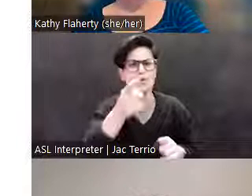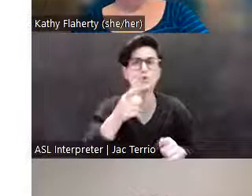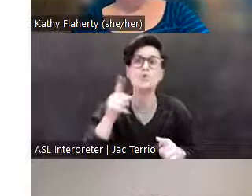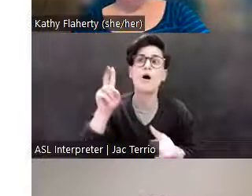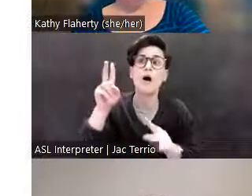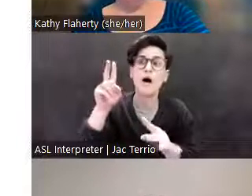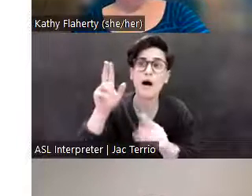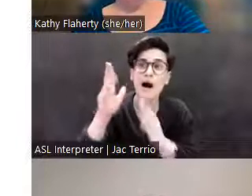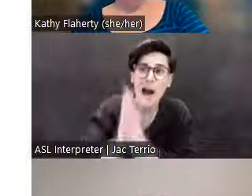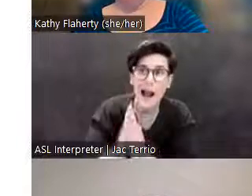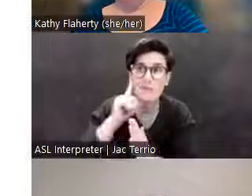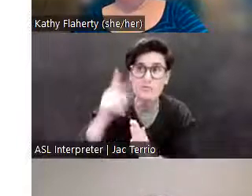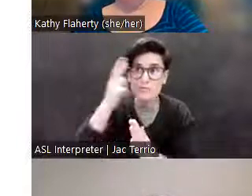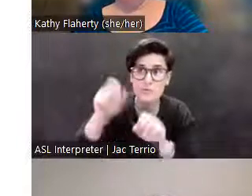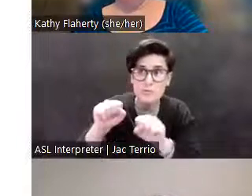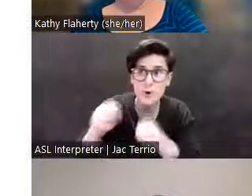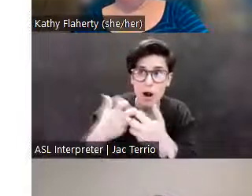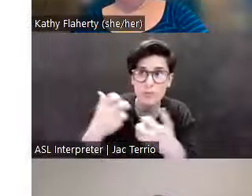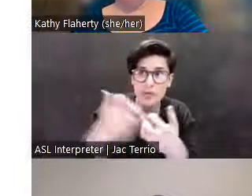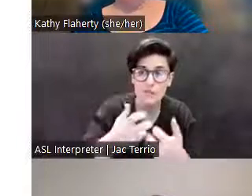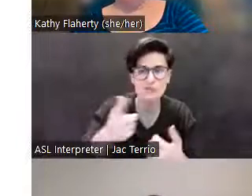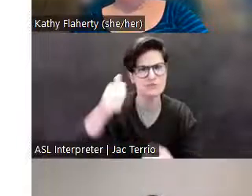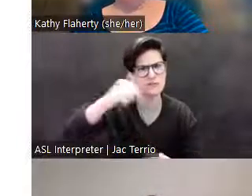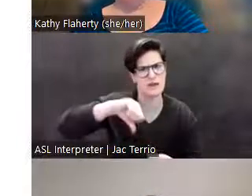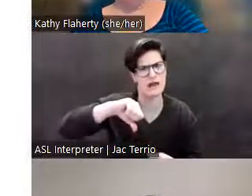are otherwise discriminated against, or you believe that you were discriminated against